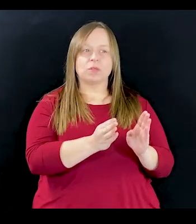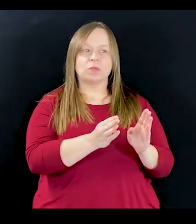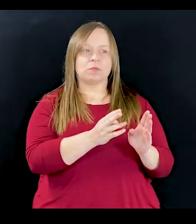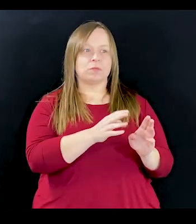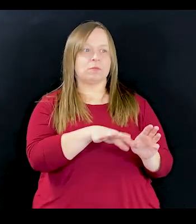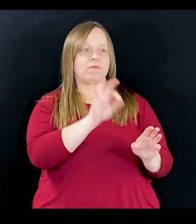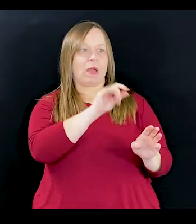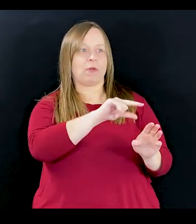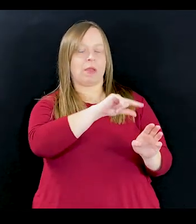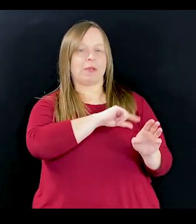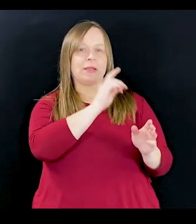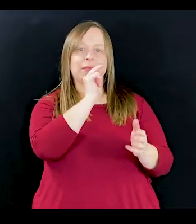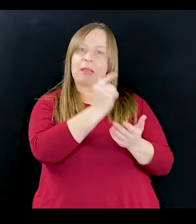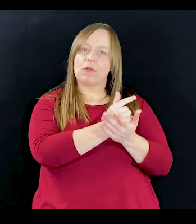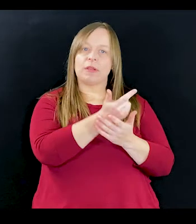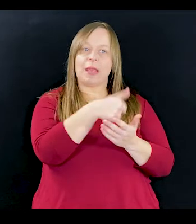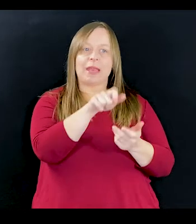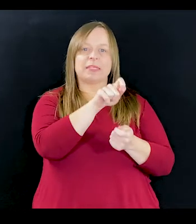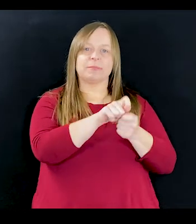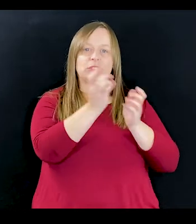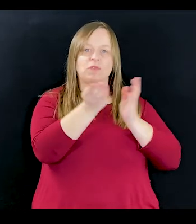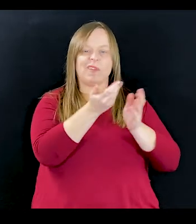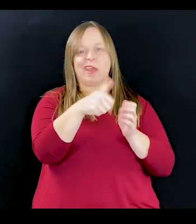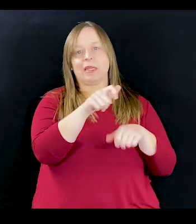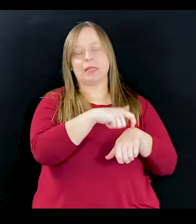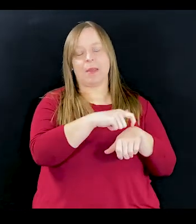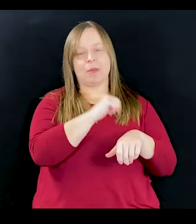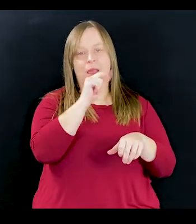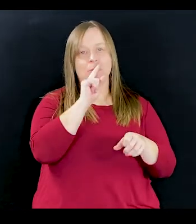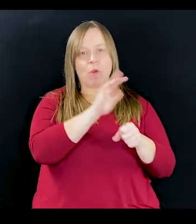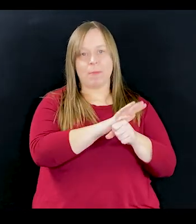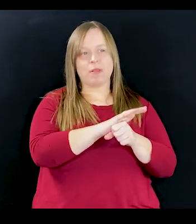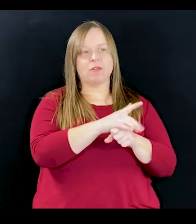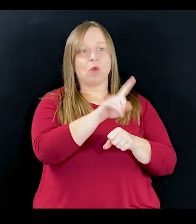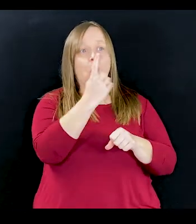found eligible is guaranteed any specific service at any time. So just